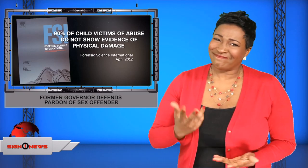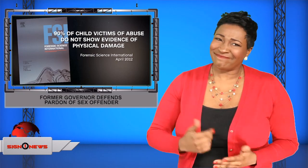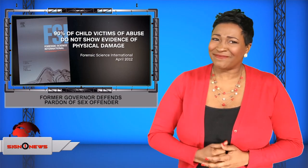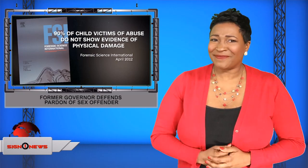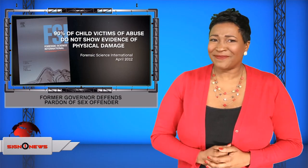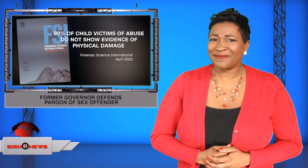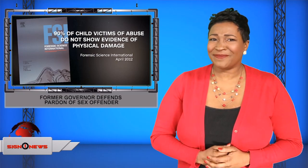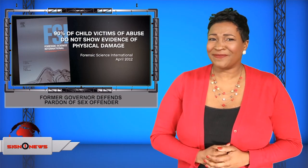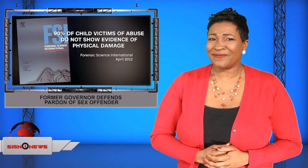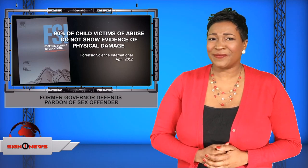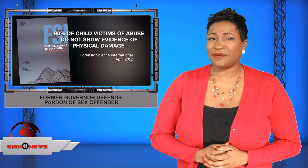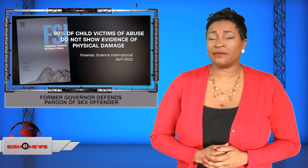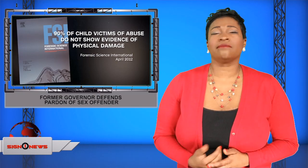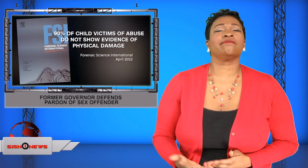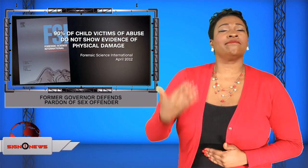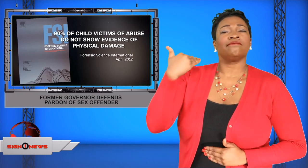damage."